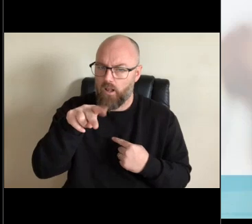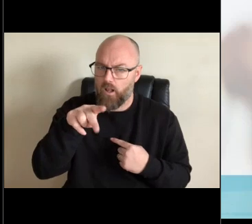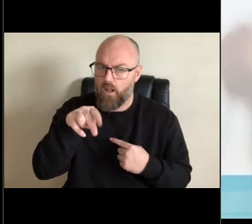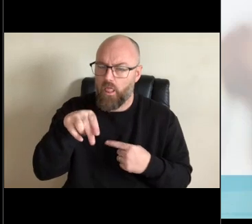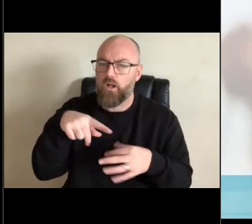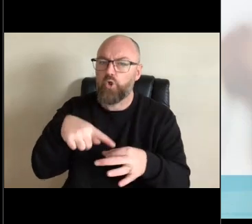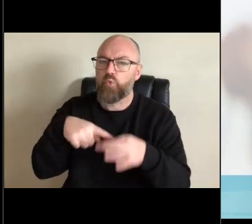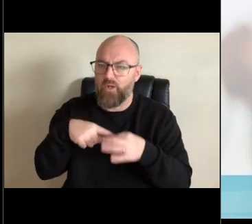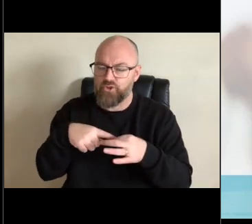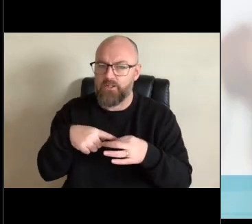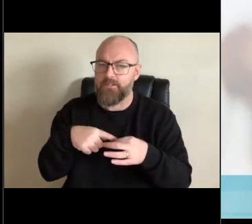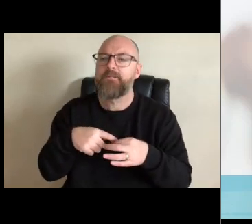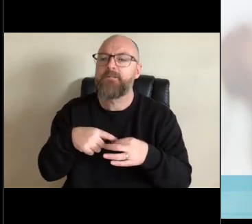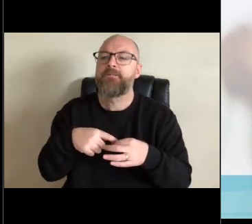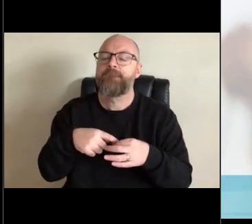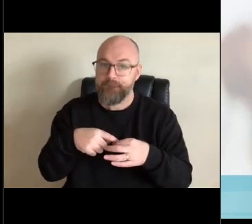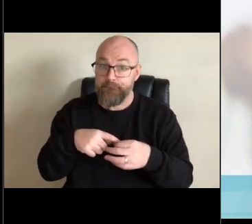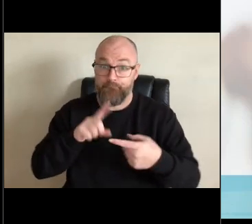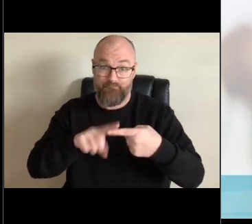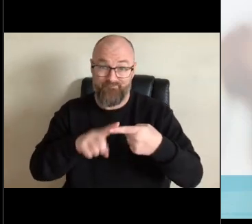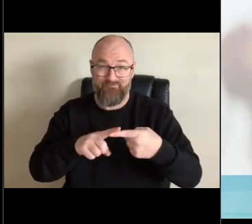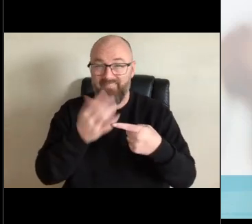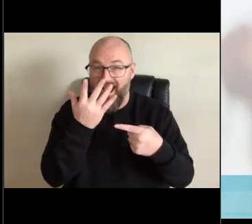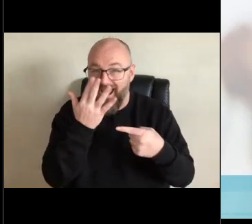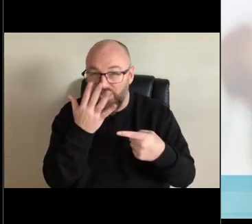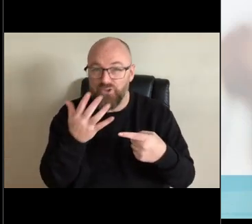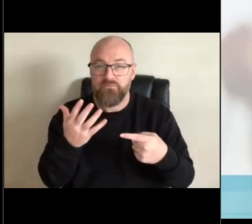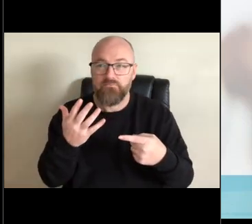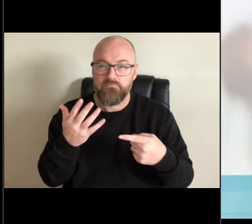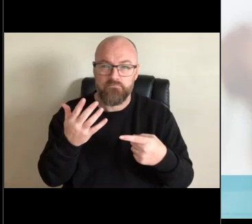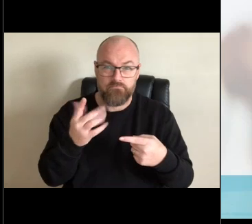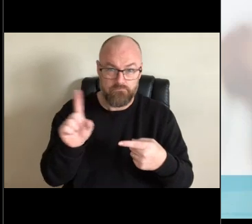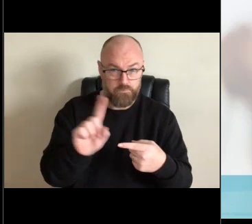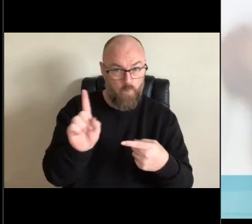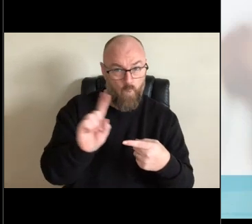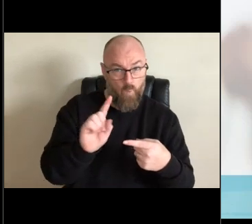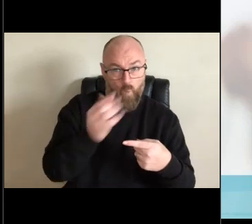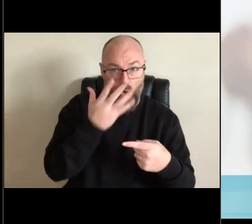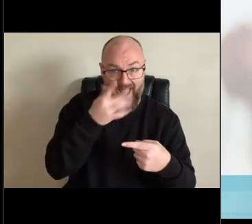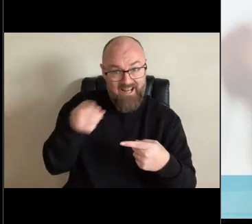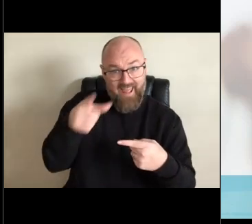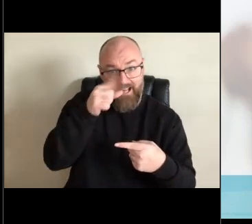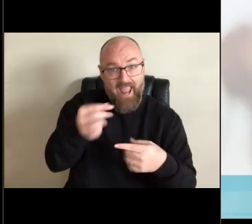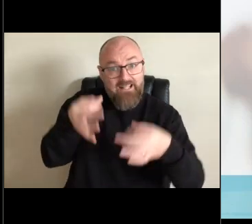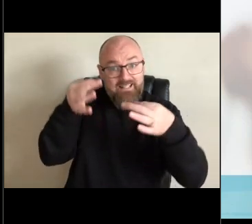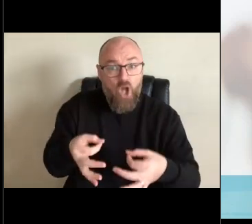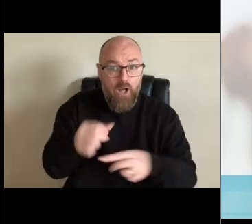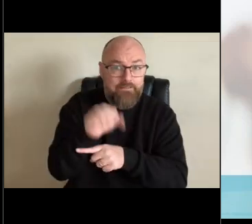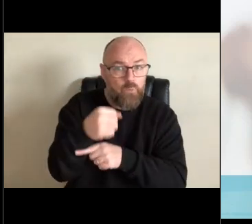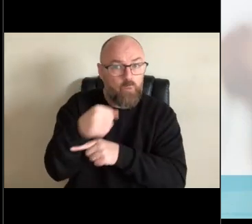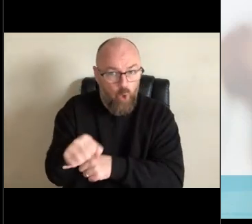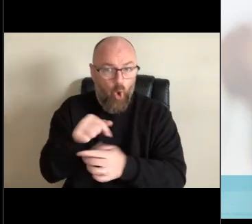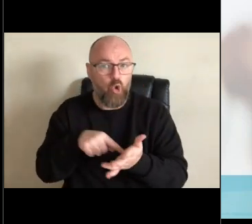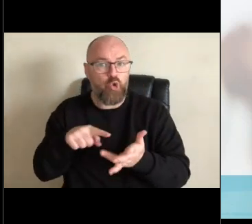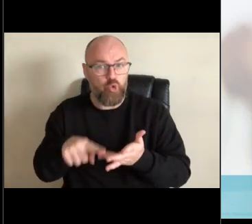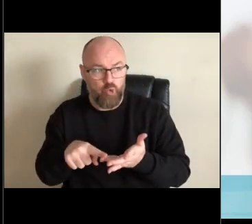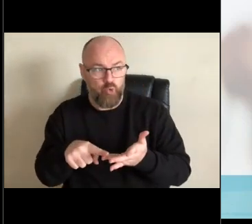when children get to decide or have you know when their views are um followed um by the court and